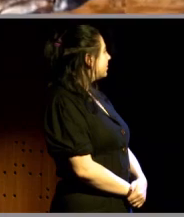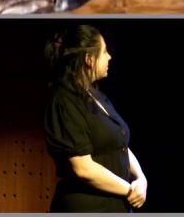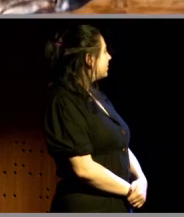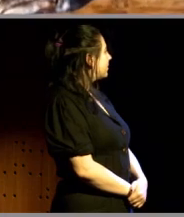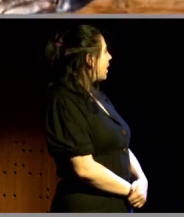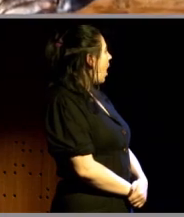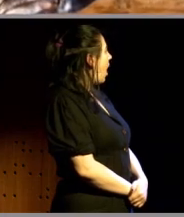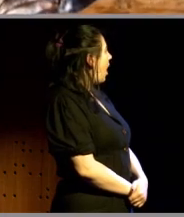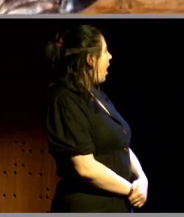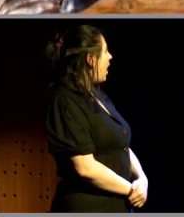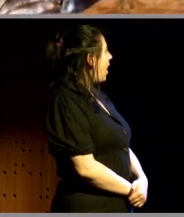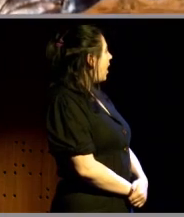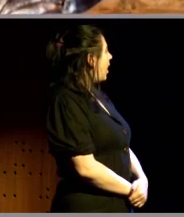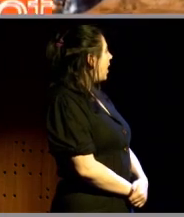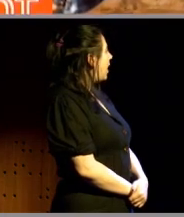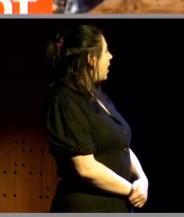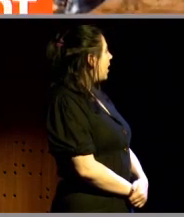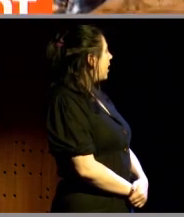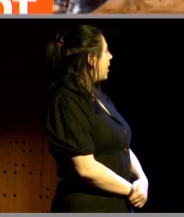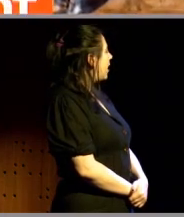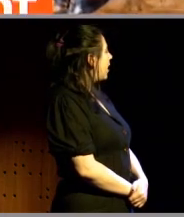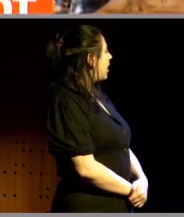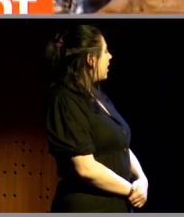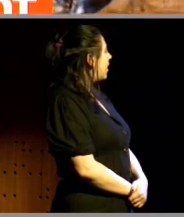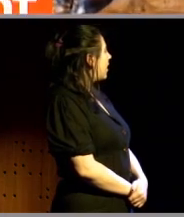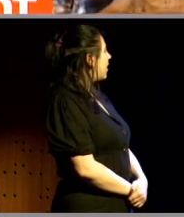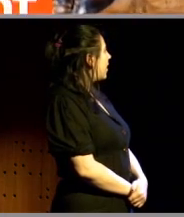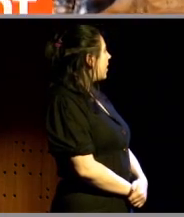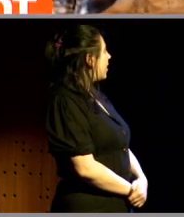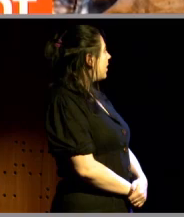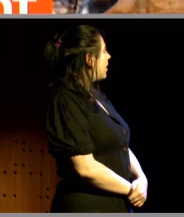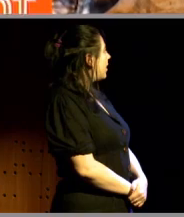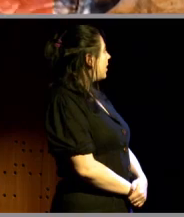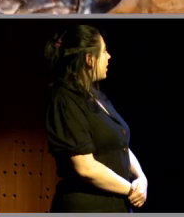Badger is a full time artist, cultural heritage consultant, and environmental activist.